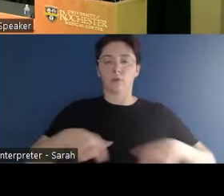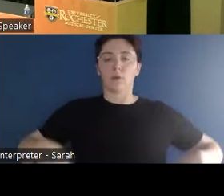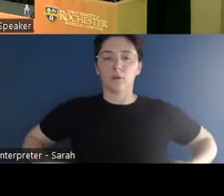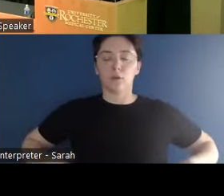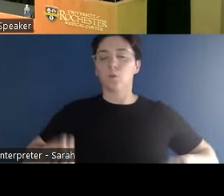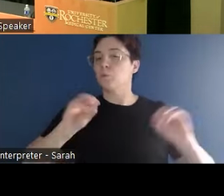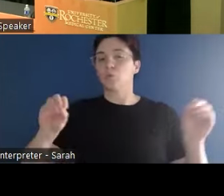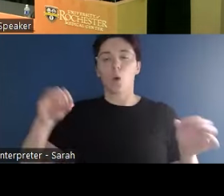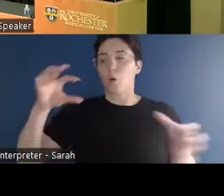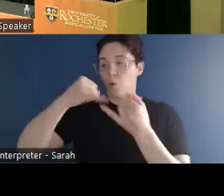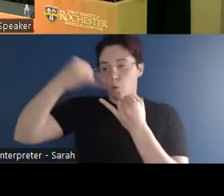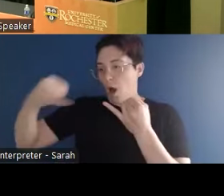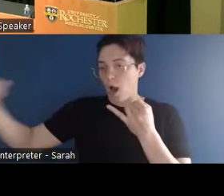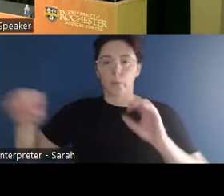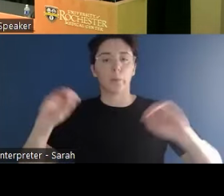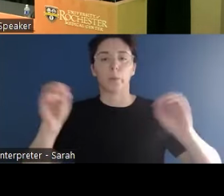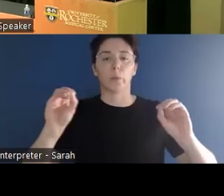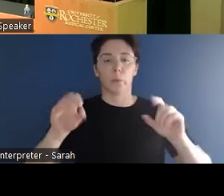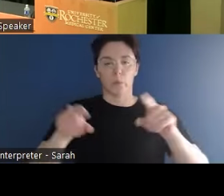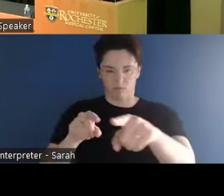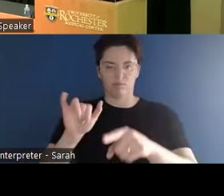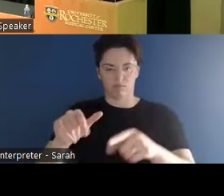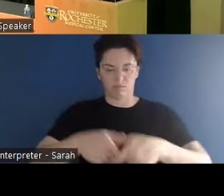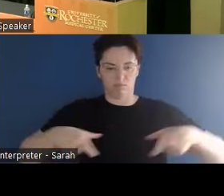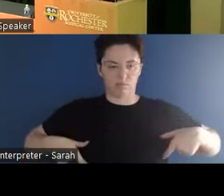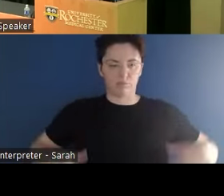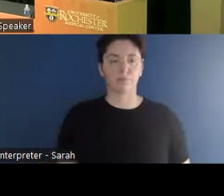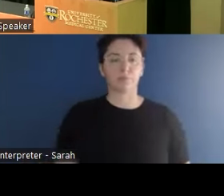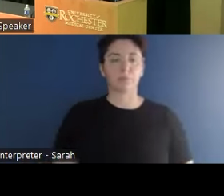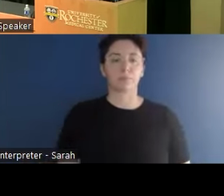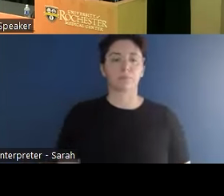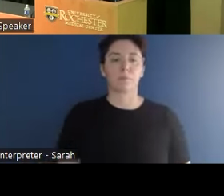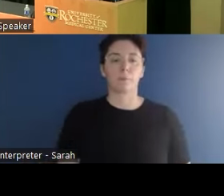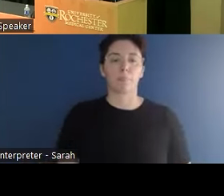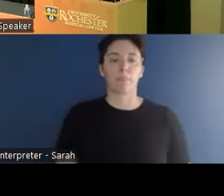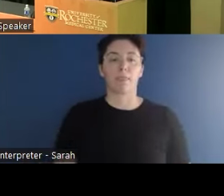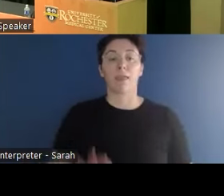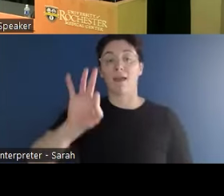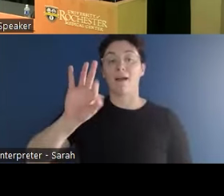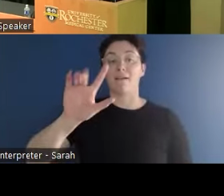involved and the flanker task for children and Visos spacial and back tasks were used to